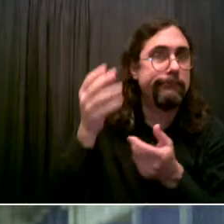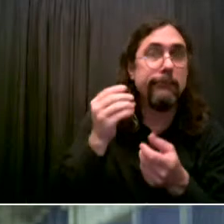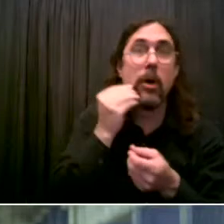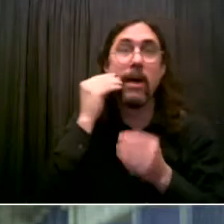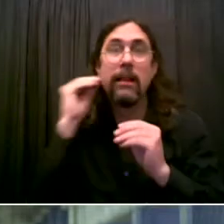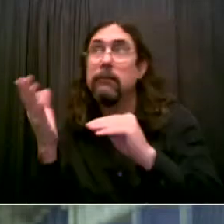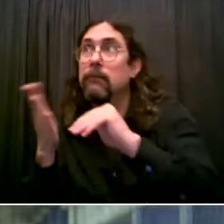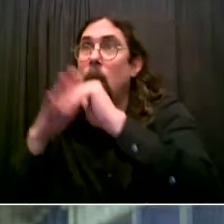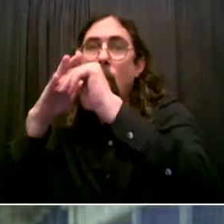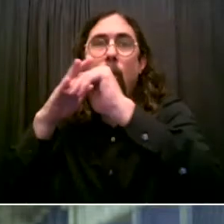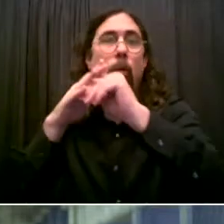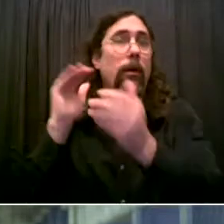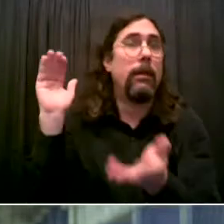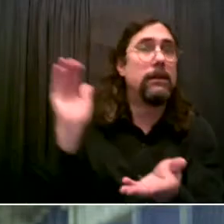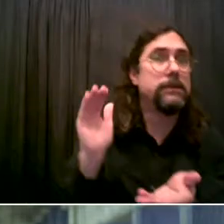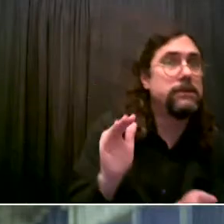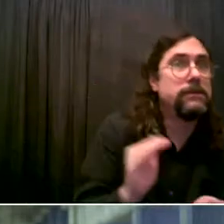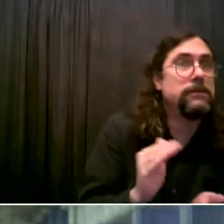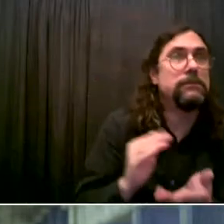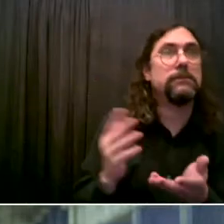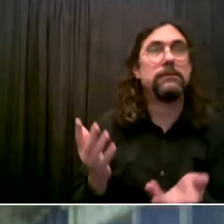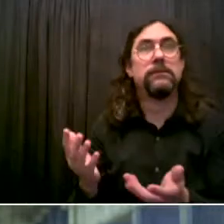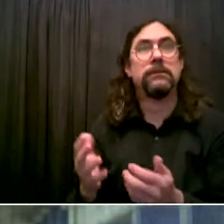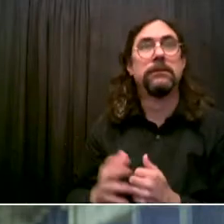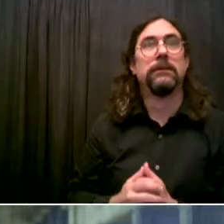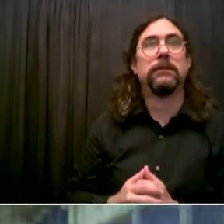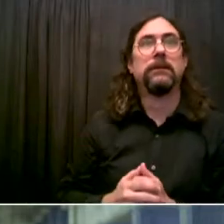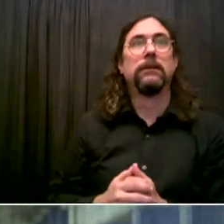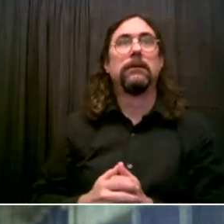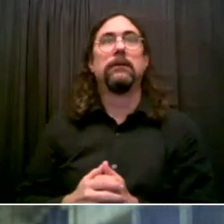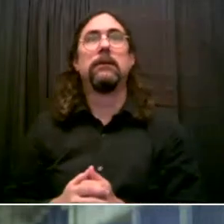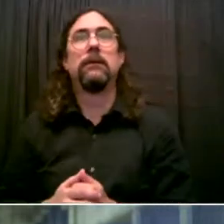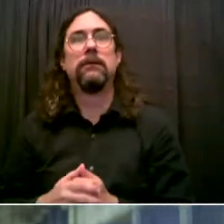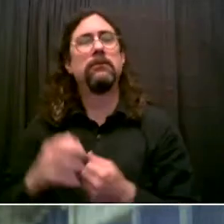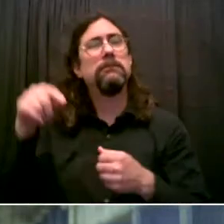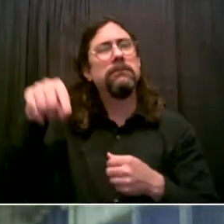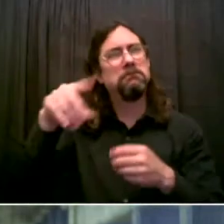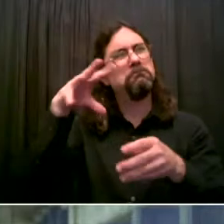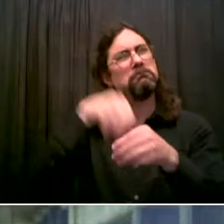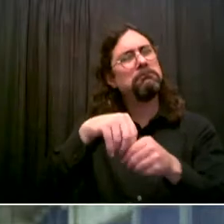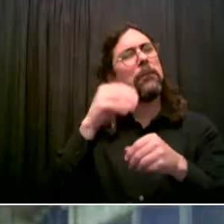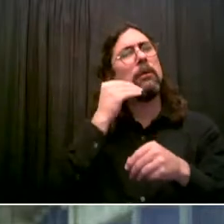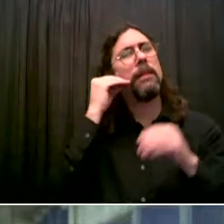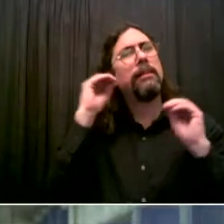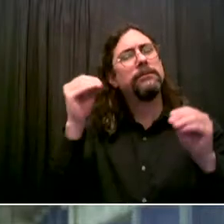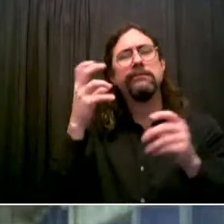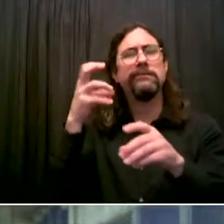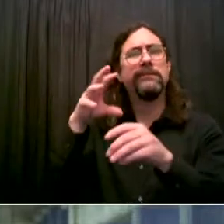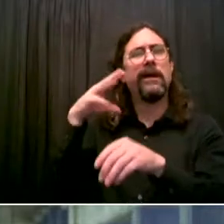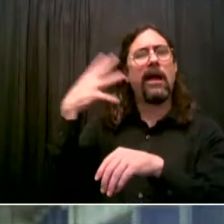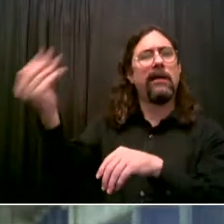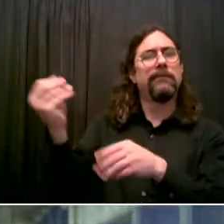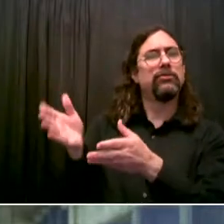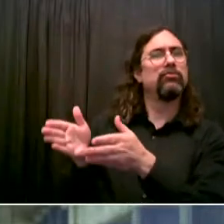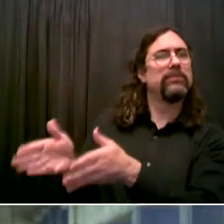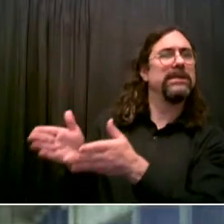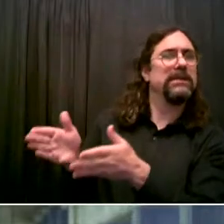BEDS AND SAFE HEAVEN DSBE, THEY ARE WORKING. WE FIND A 38%